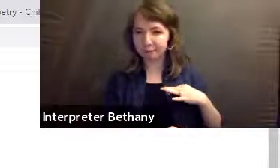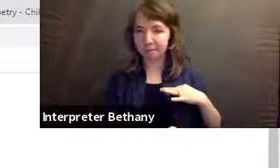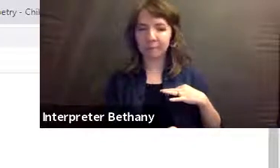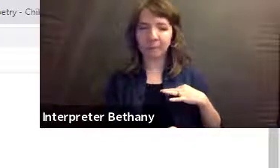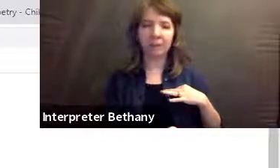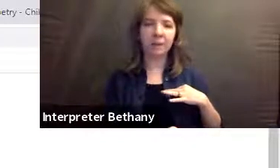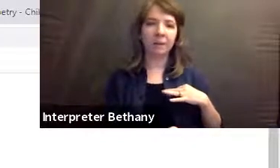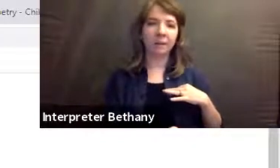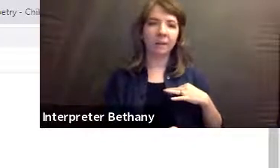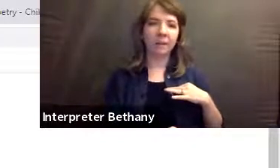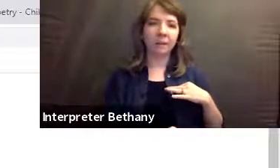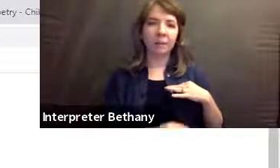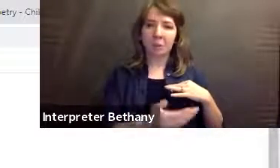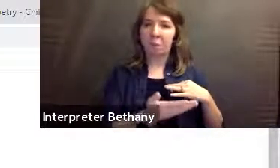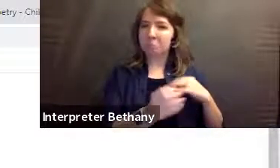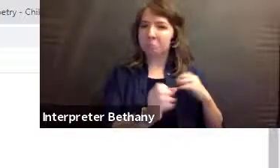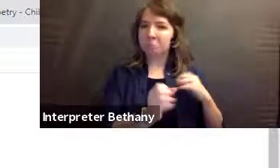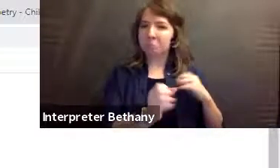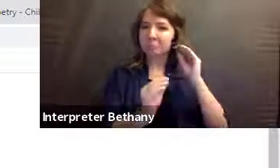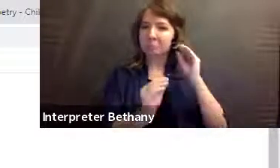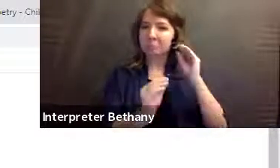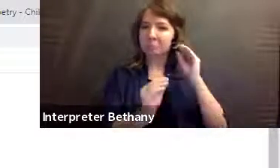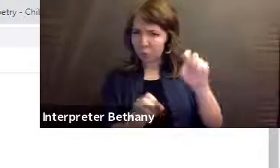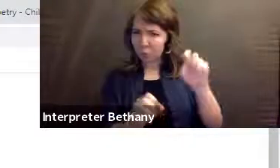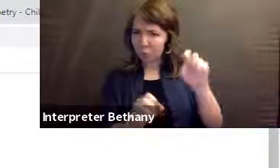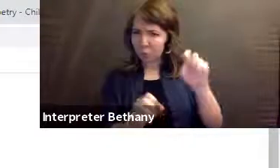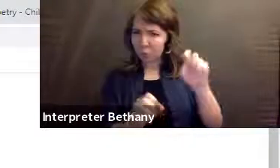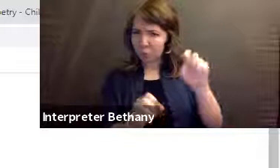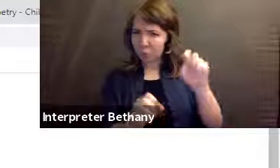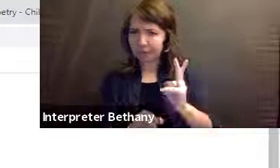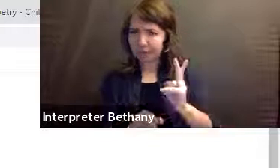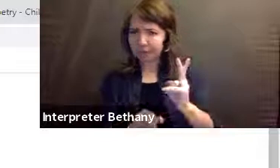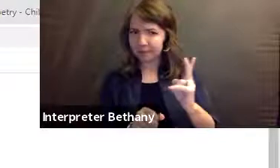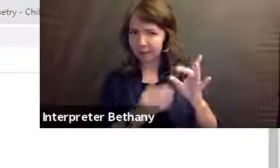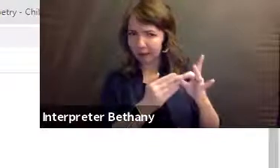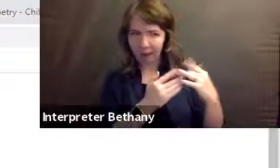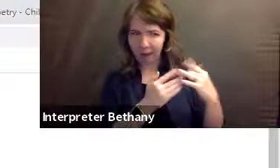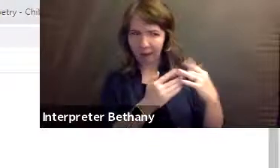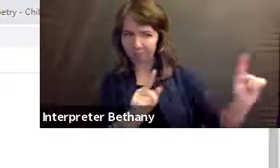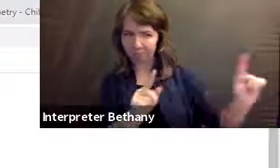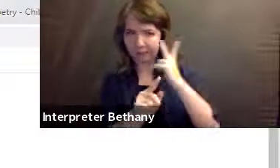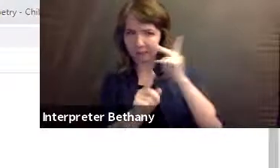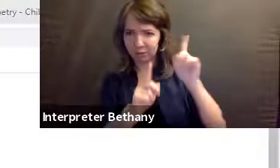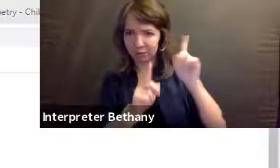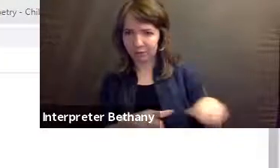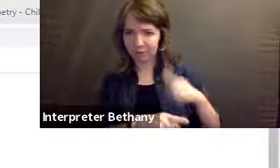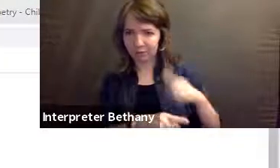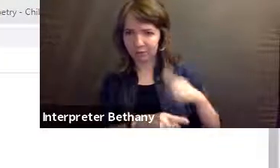Linda Kobashigawa: So, so you can see it and everyone can see the guys that I'm showing. Correct. I should have checked that first. Okay.